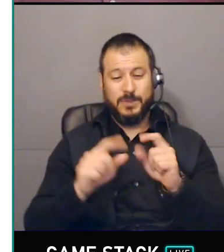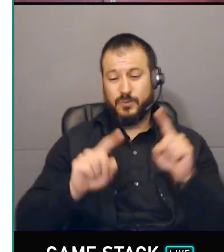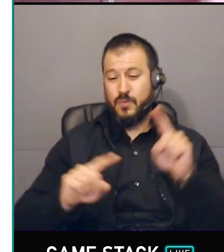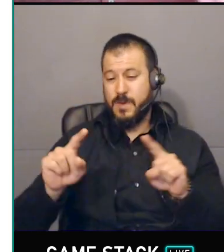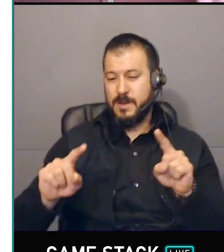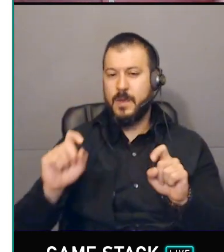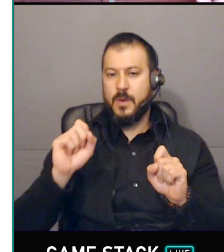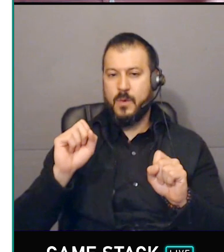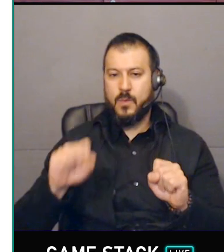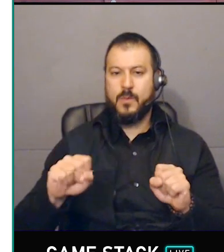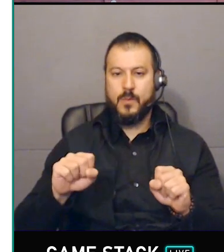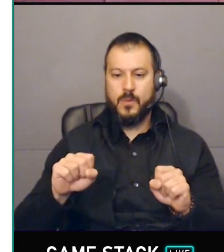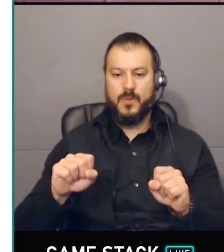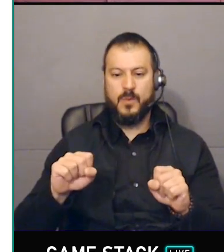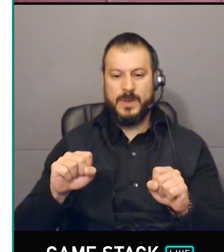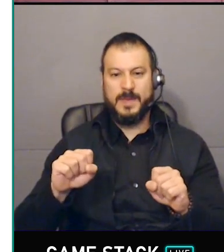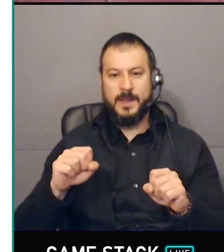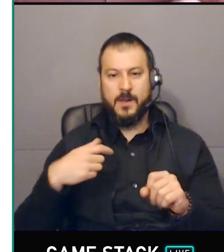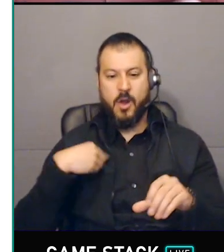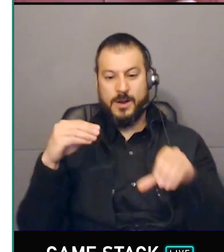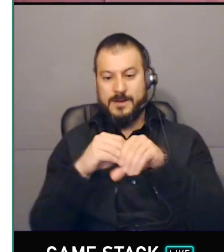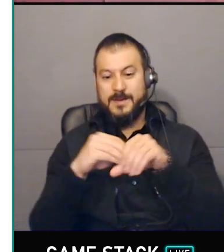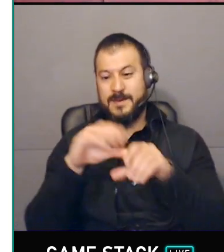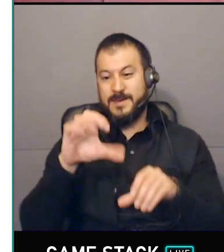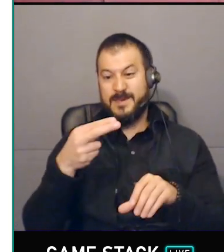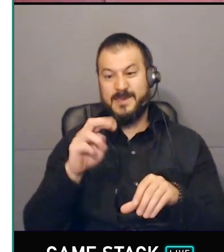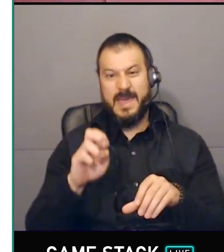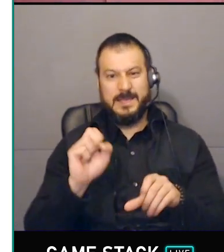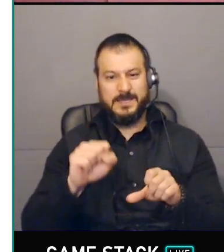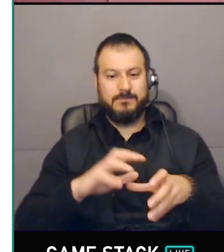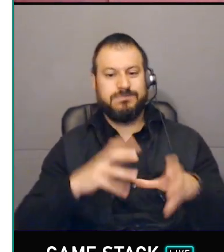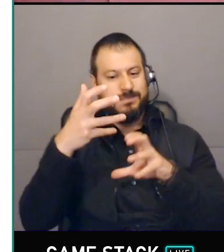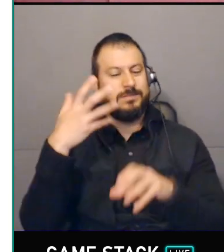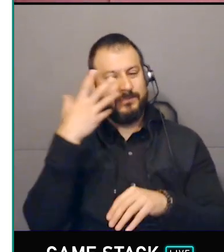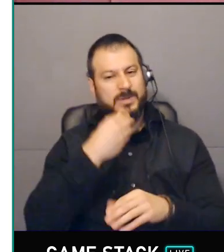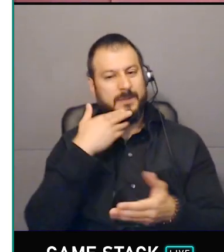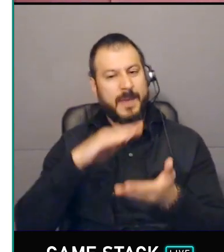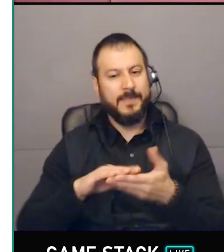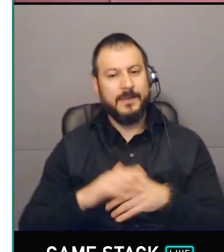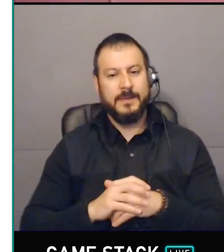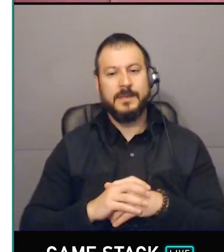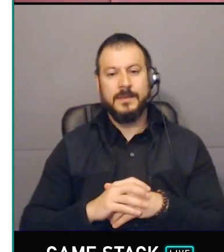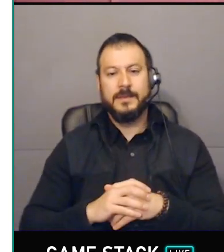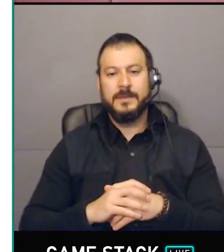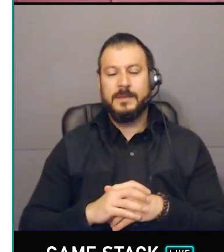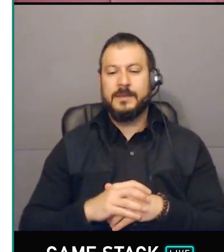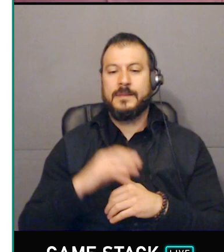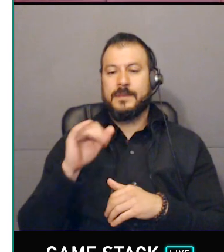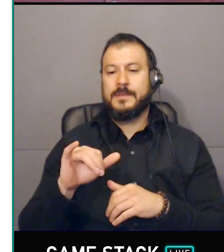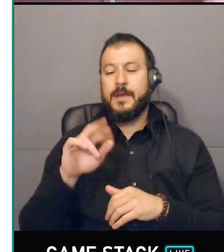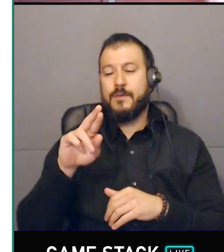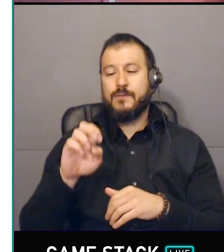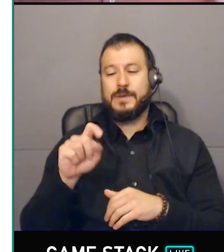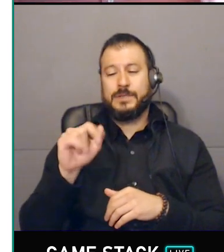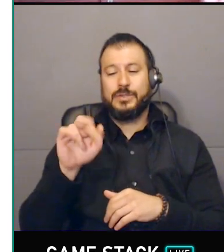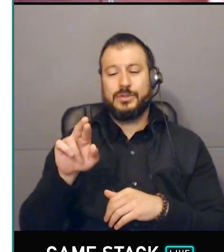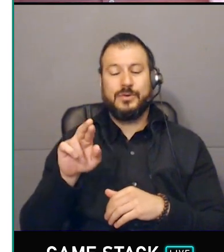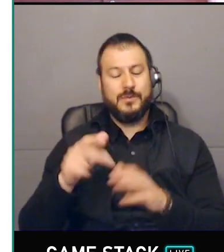we can thrash our cache fairly badly. So it's interesting that the ReSTIR algorithm actually requires a